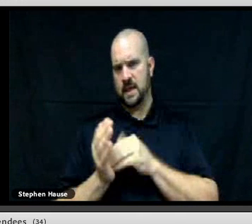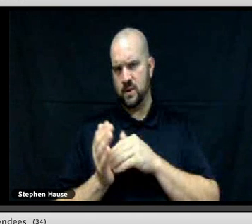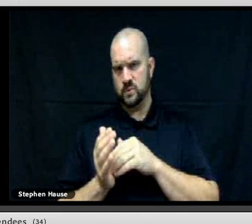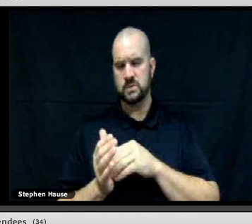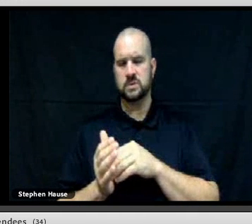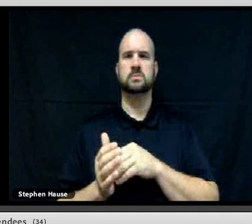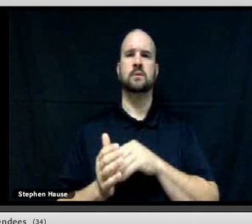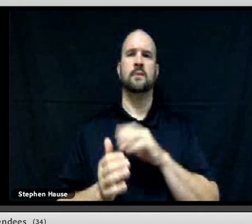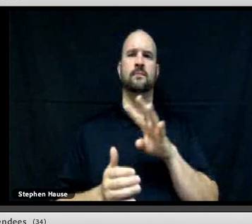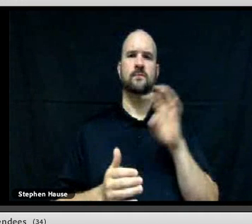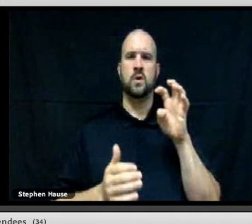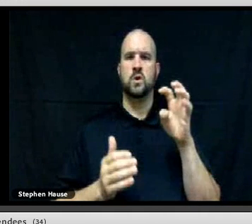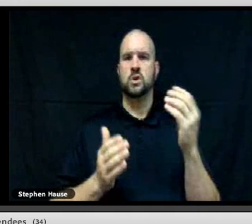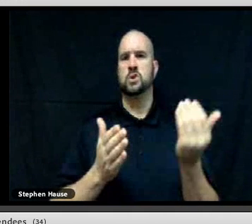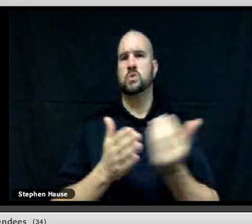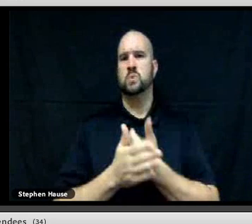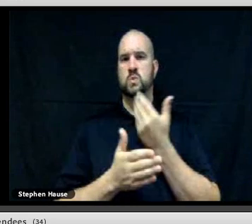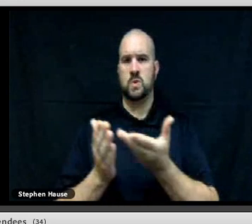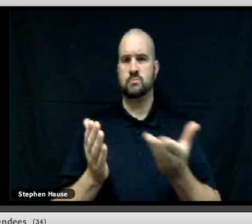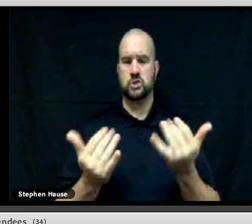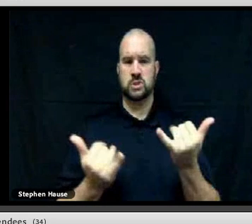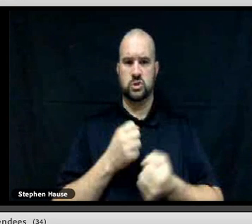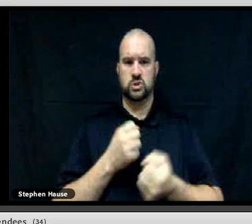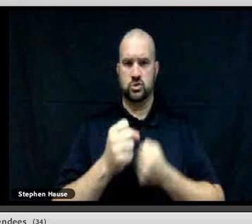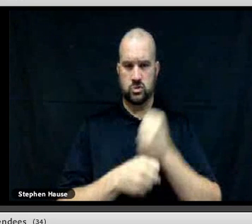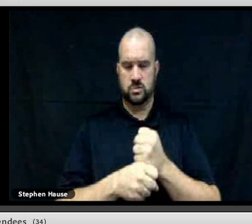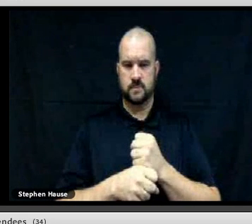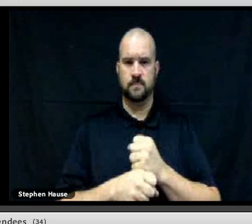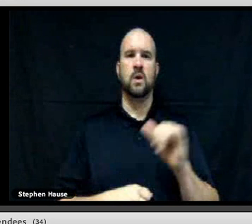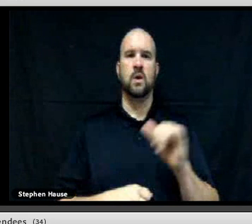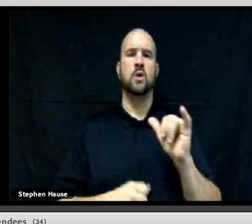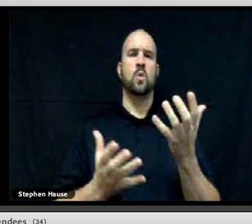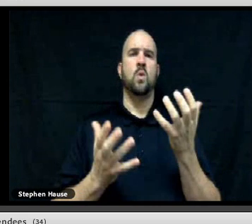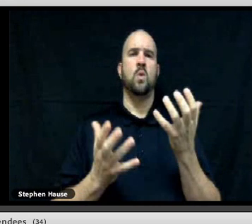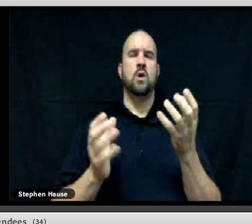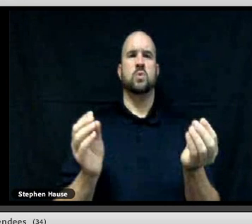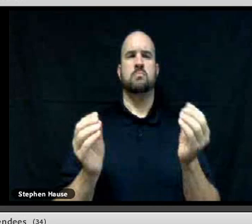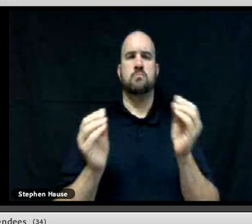Um, and we'd also like to have more people around the state talking about the Sunshine State Digital Network